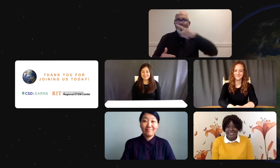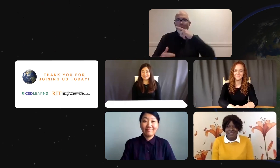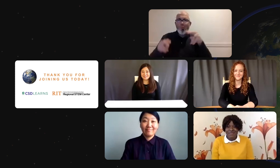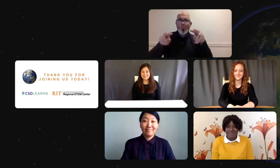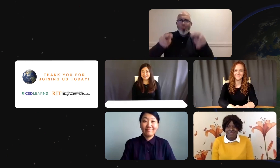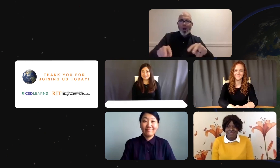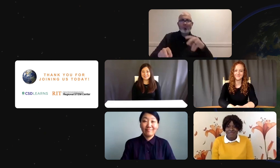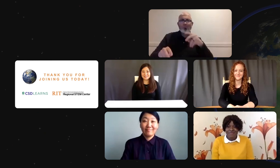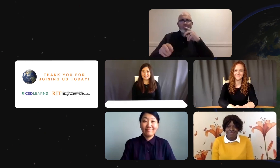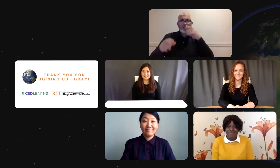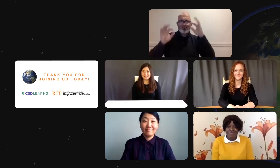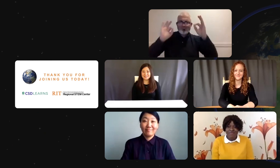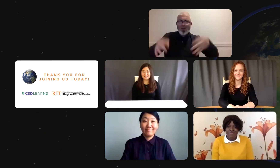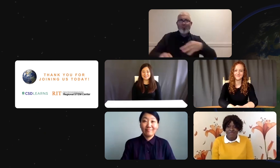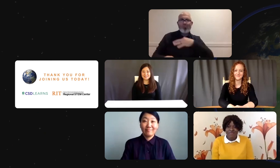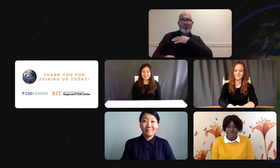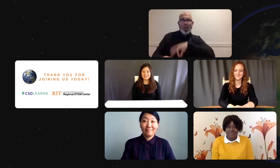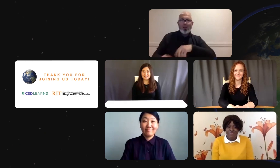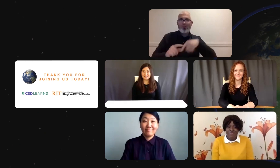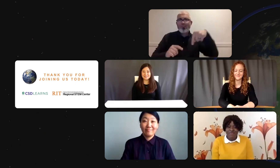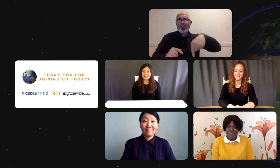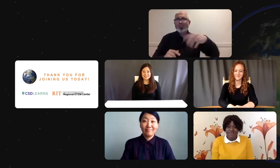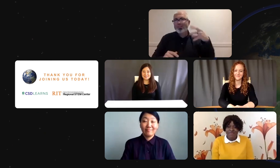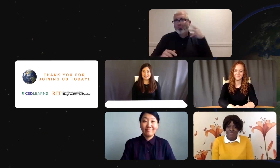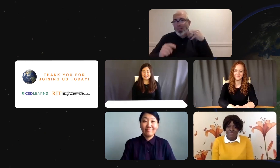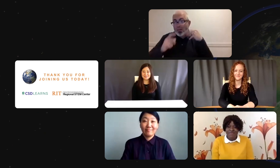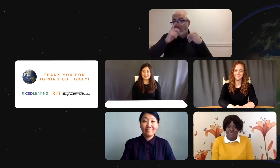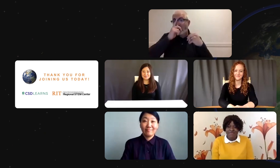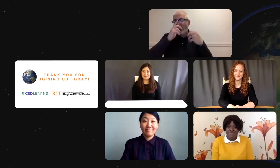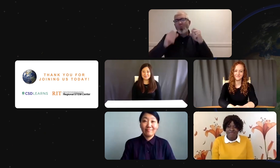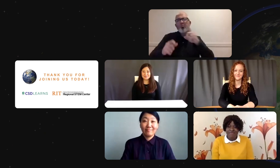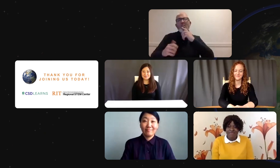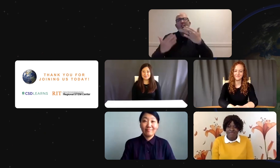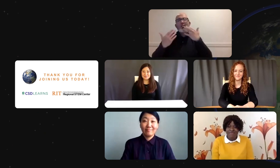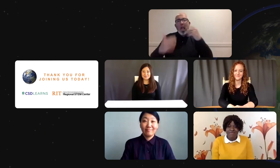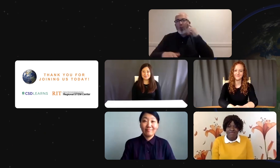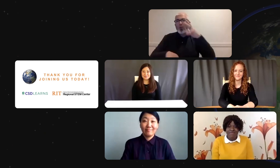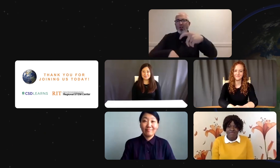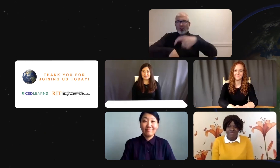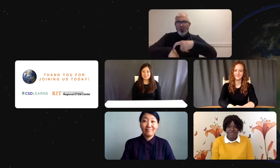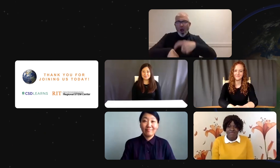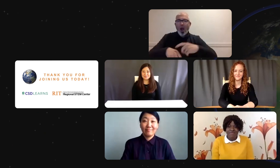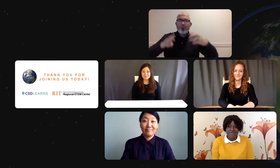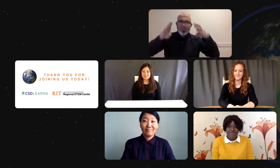Hopefully it was the same for the audience here.